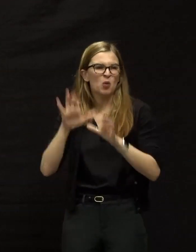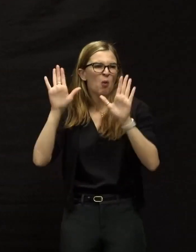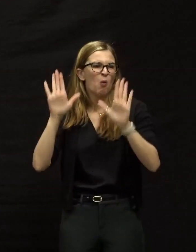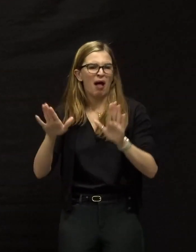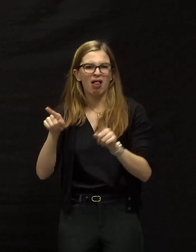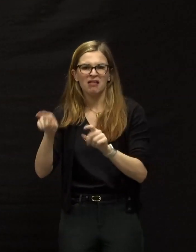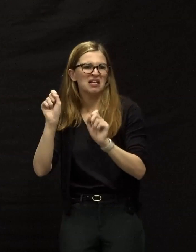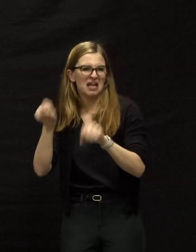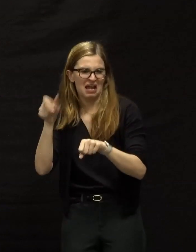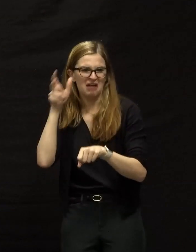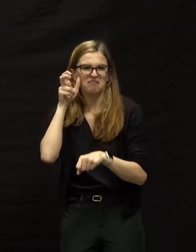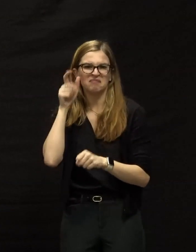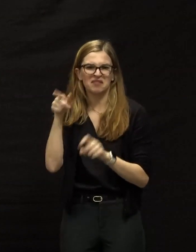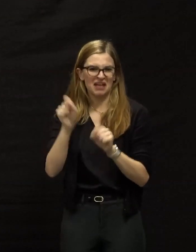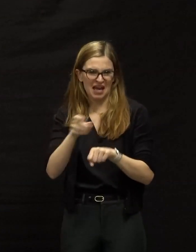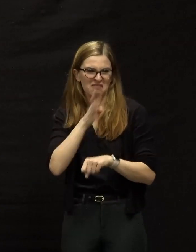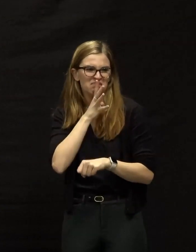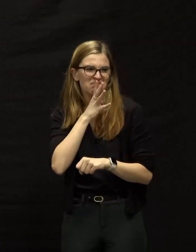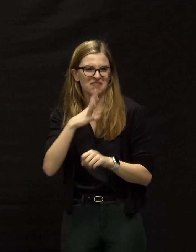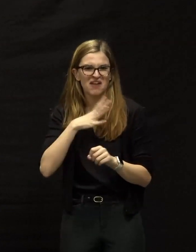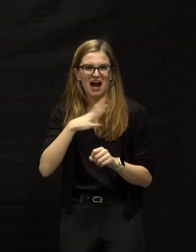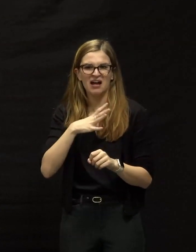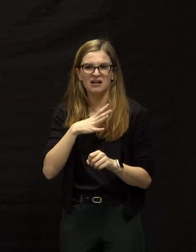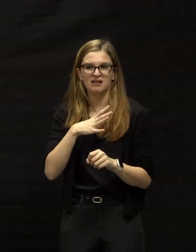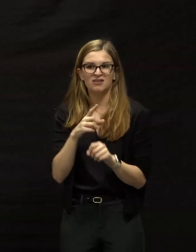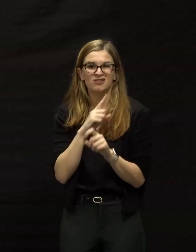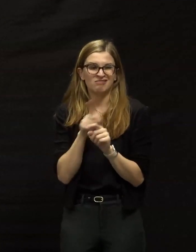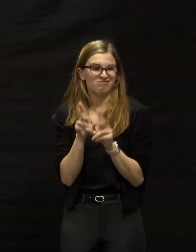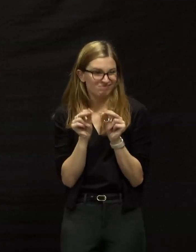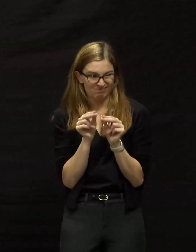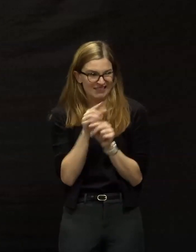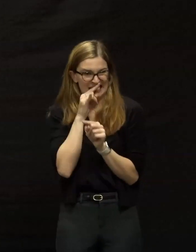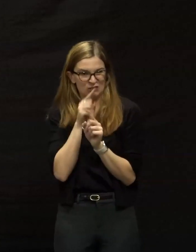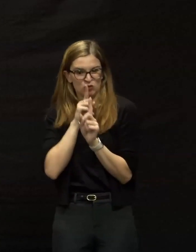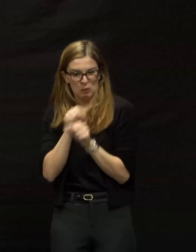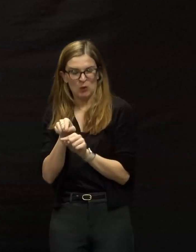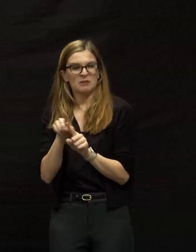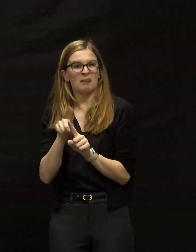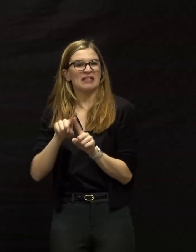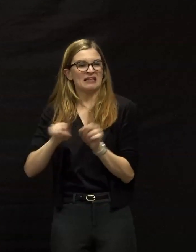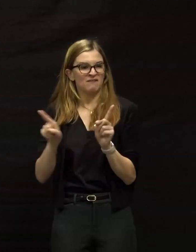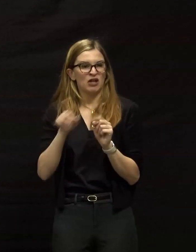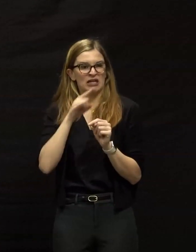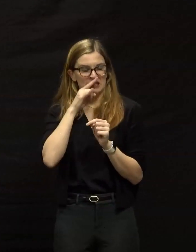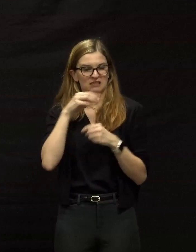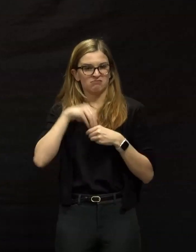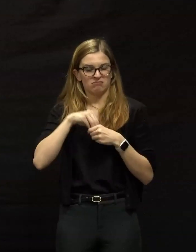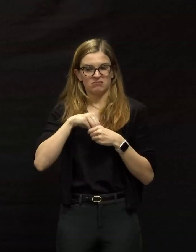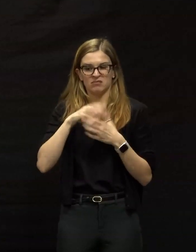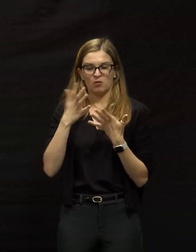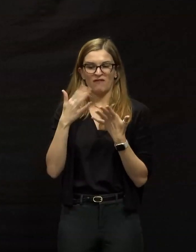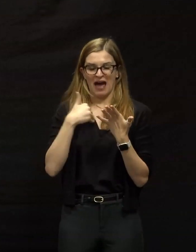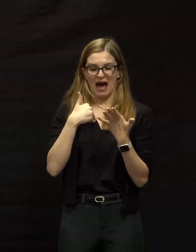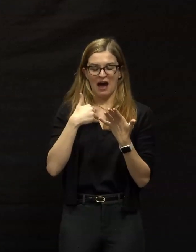Everything's fine. My child's doing great. They can hear, they can talk." But really inside, the kid reports a completely different story,